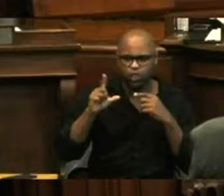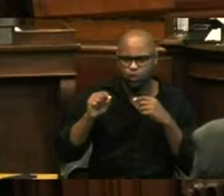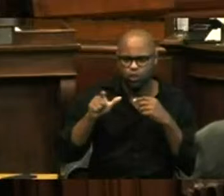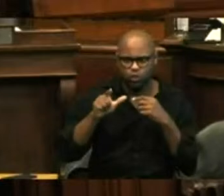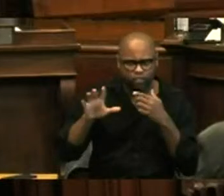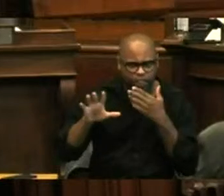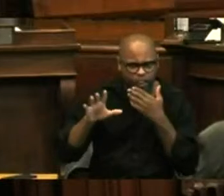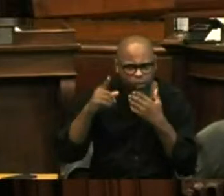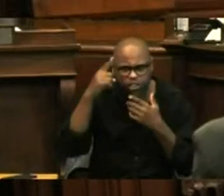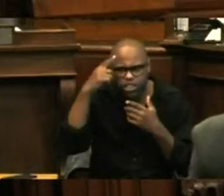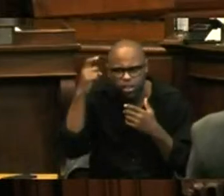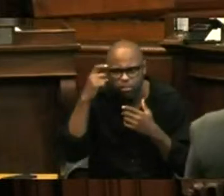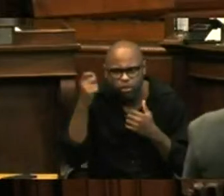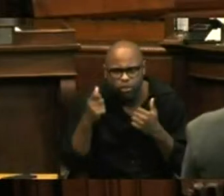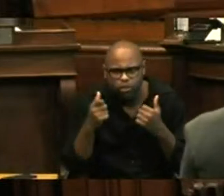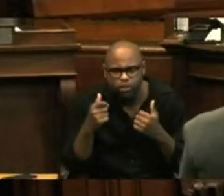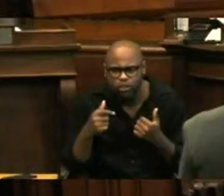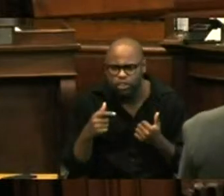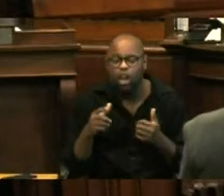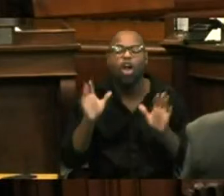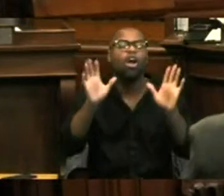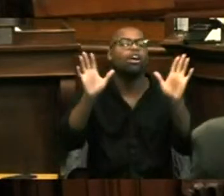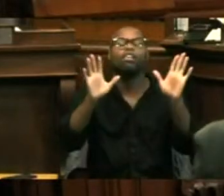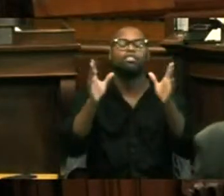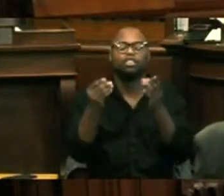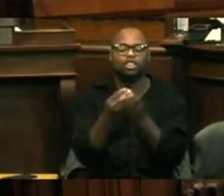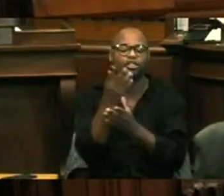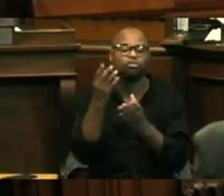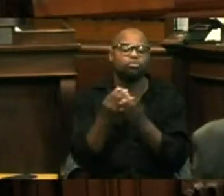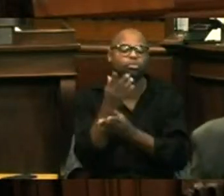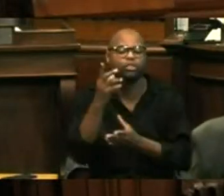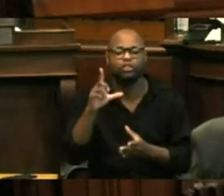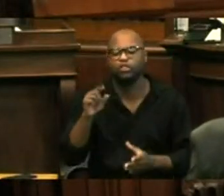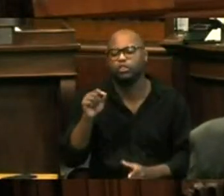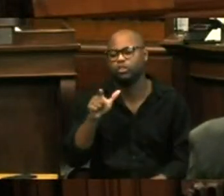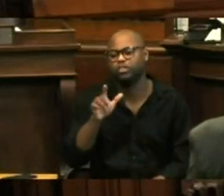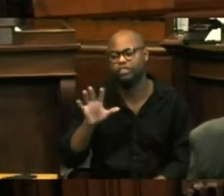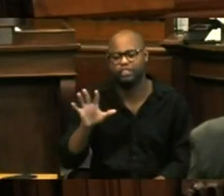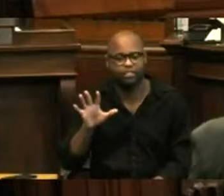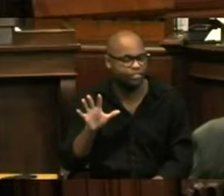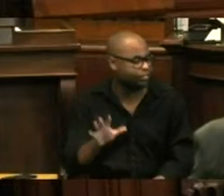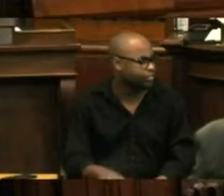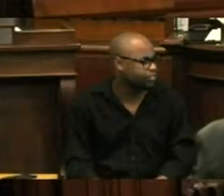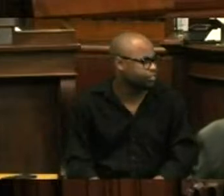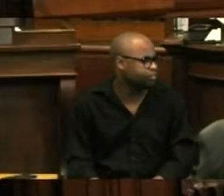to be in the winter of 2025.